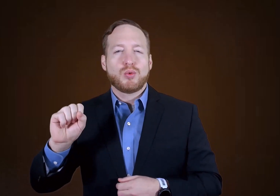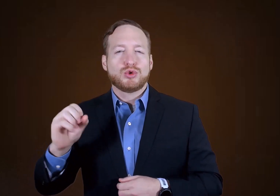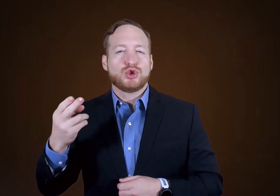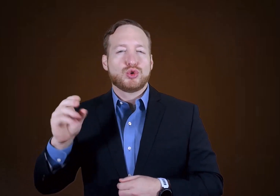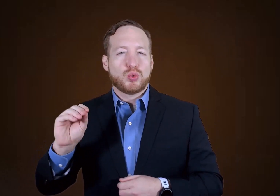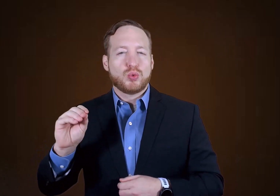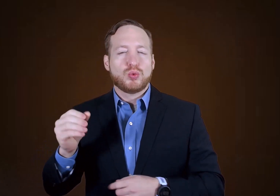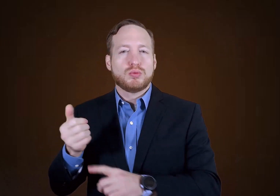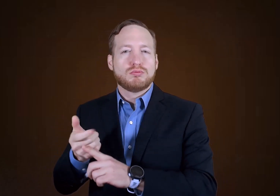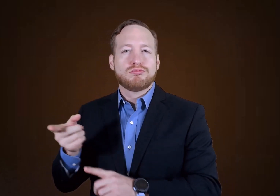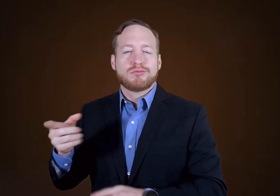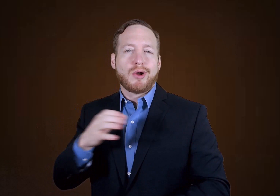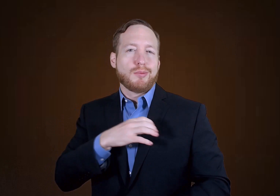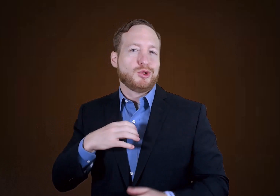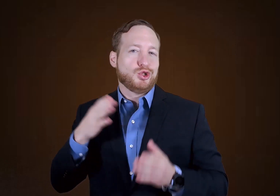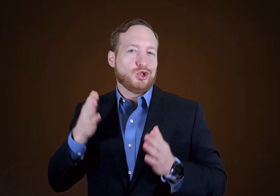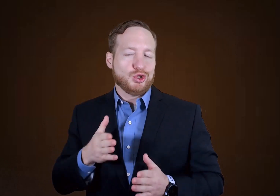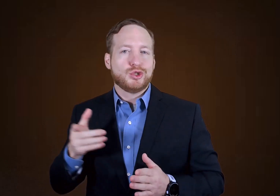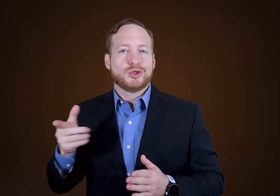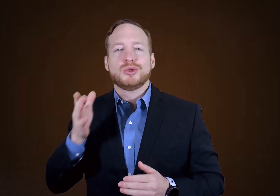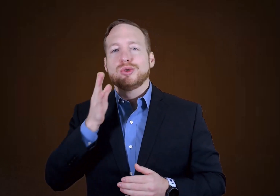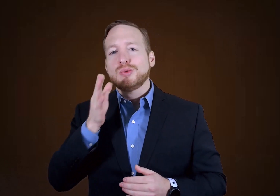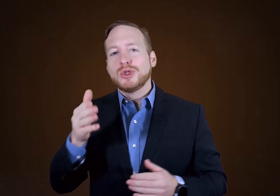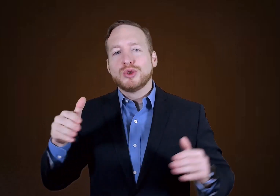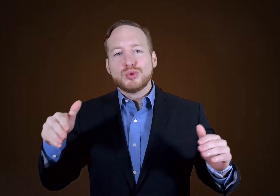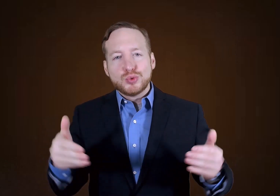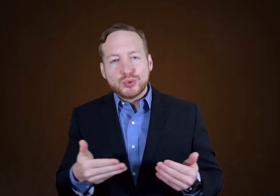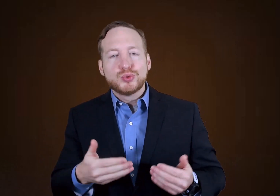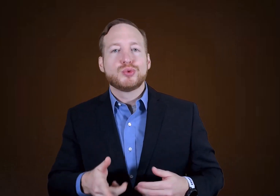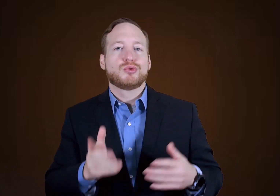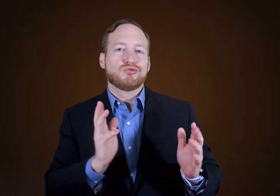and she'll be having a conversation with Bunmi Osho one of our commissioners